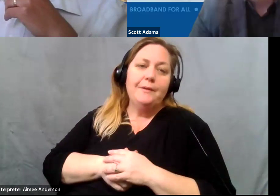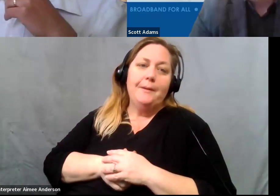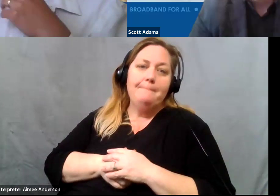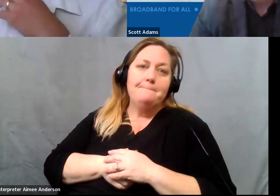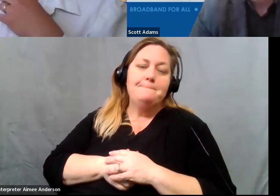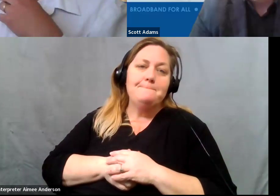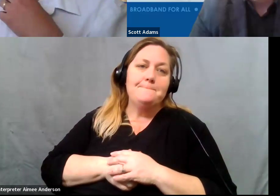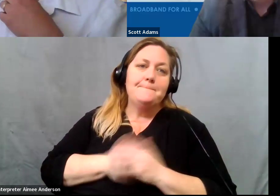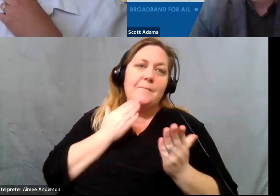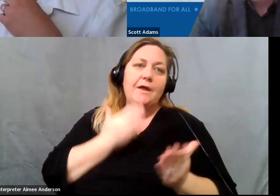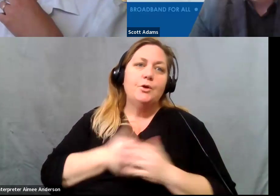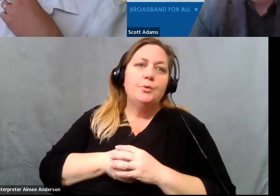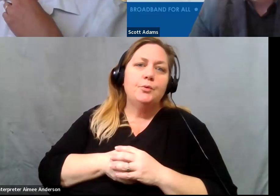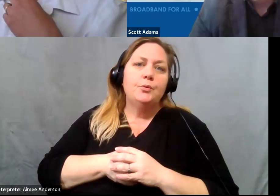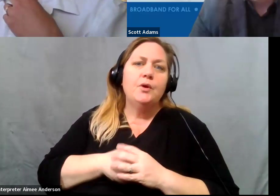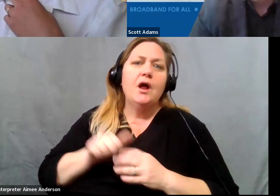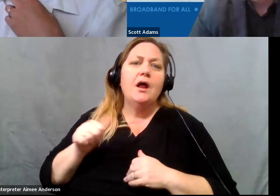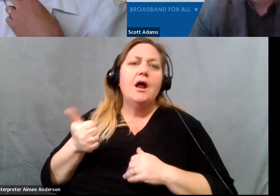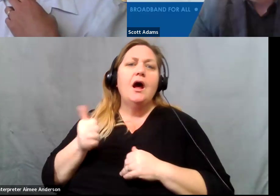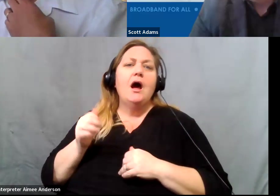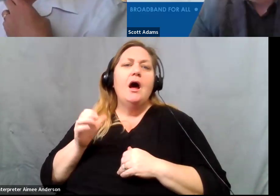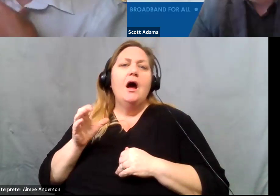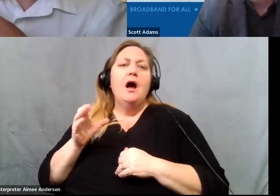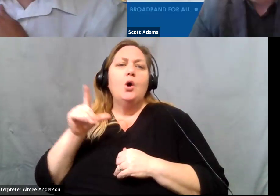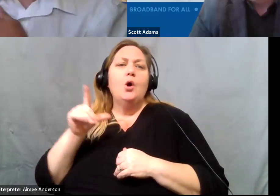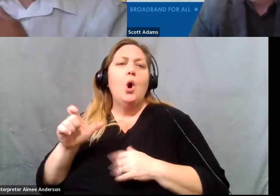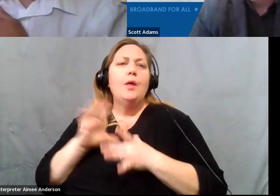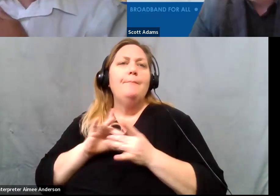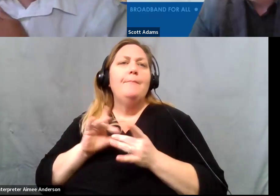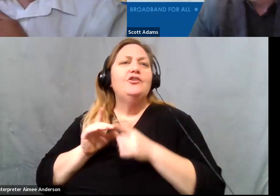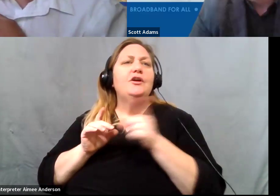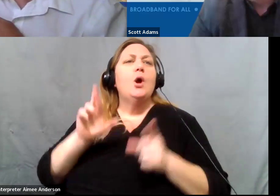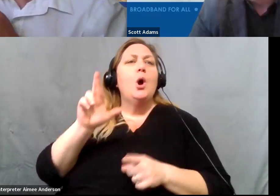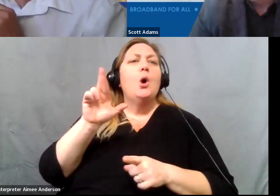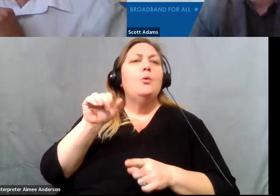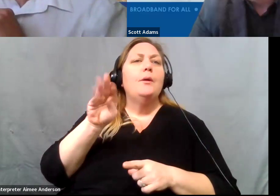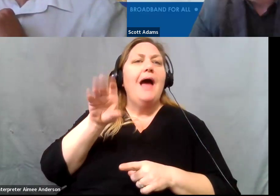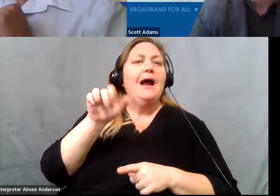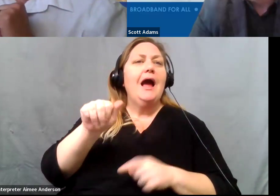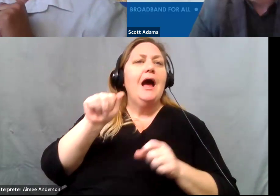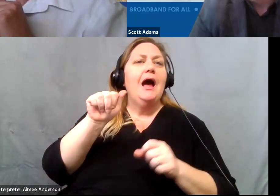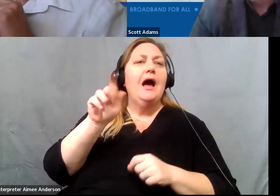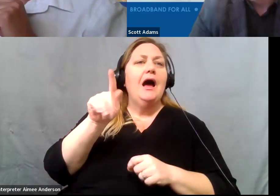Okay, you may have questions Scott. Rebecca, you should be able to unmute them.